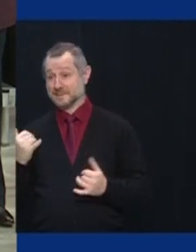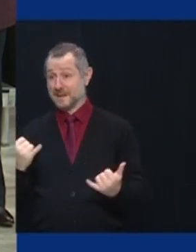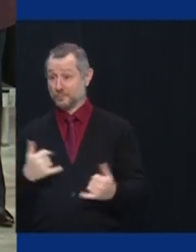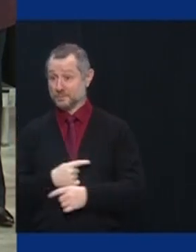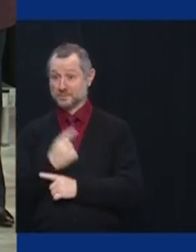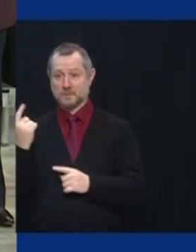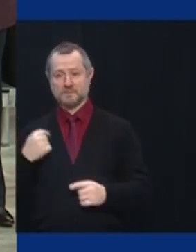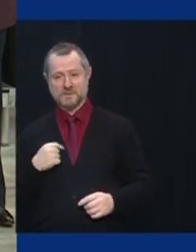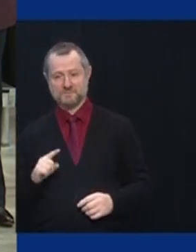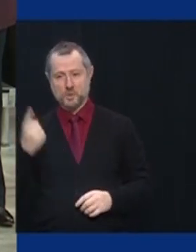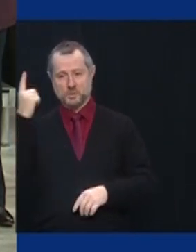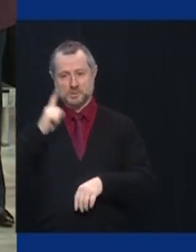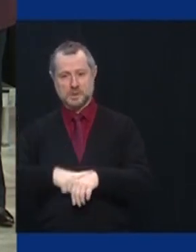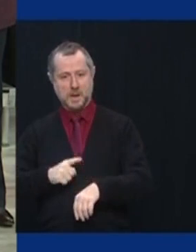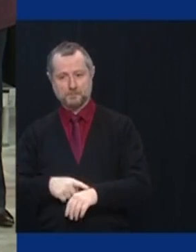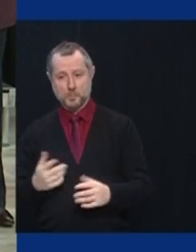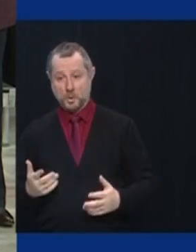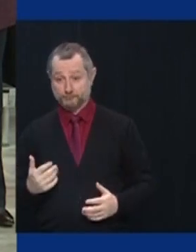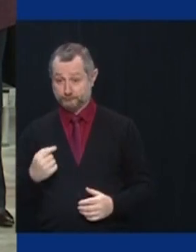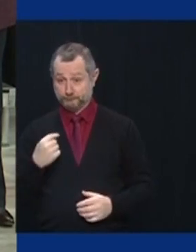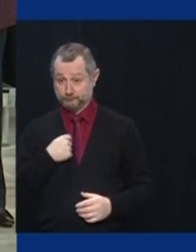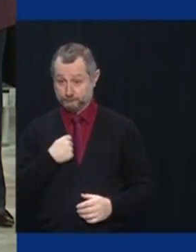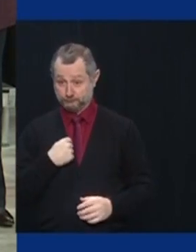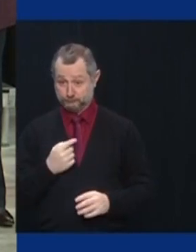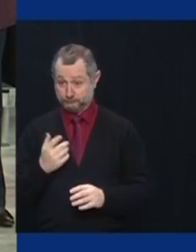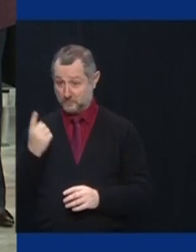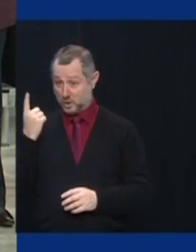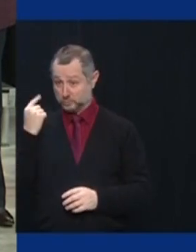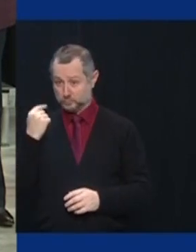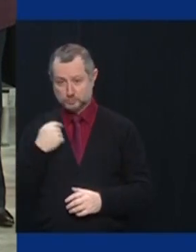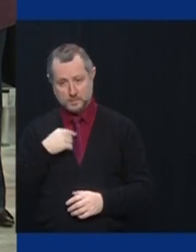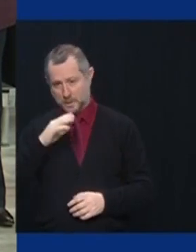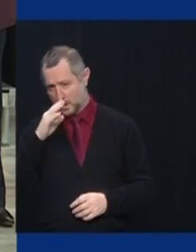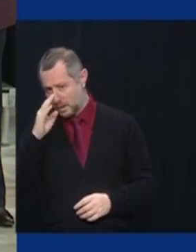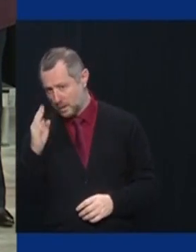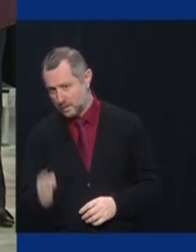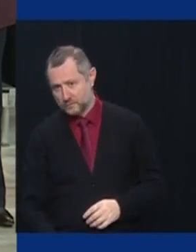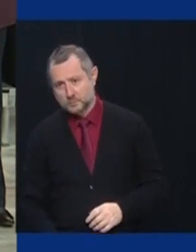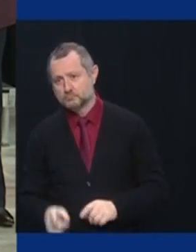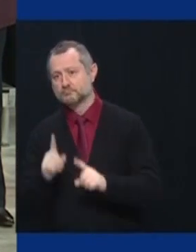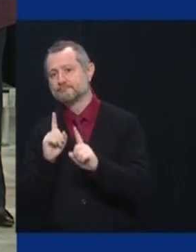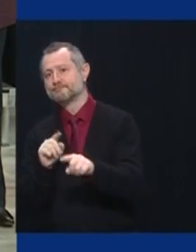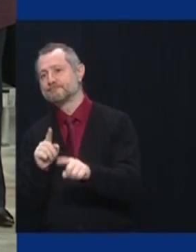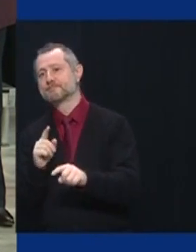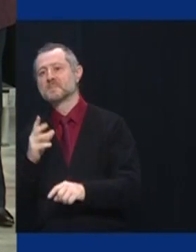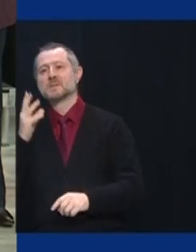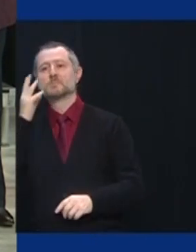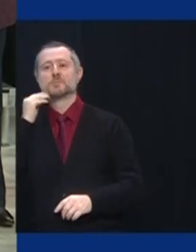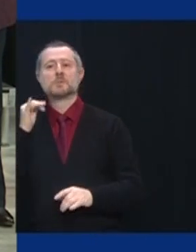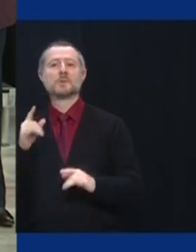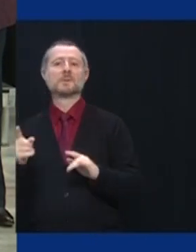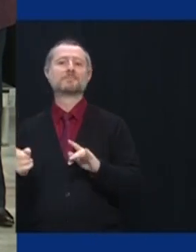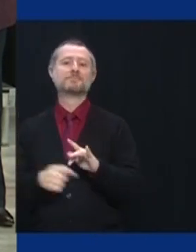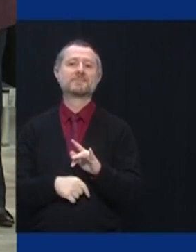I SHARED WITH THE YOUNG LADIES WHO STOOD WITH US THAT FOR THE FIRST TIME IN MY LIFE I'VE NEVER